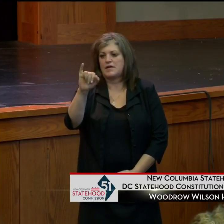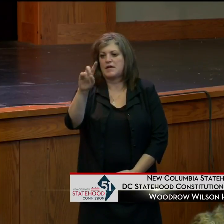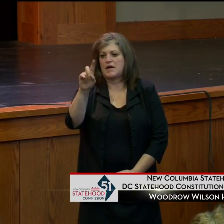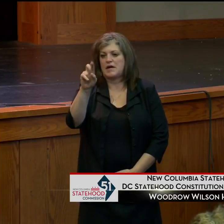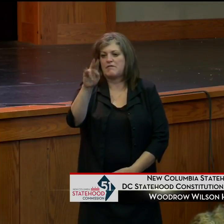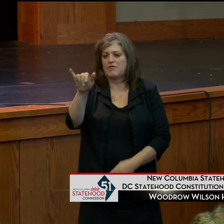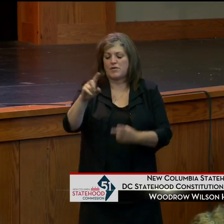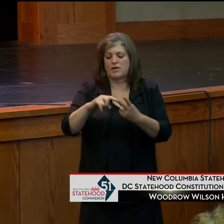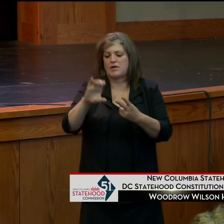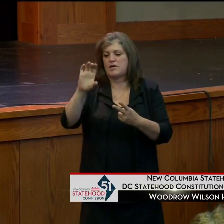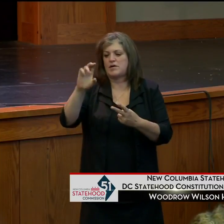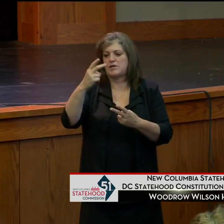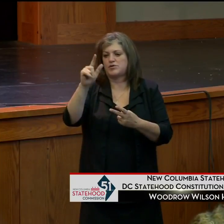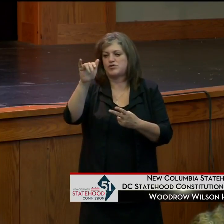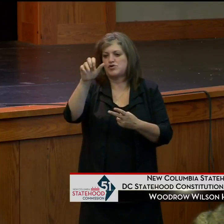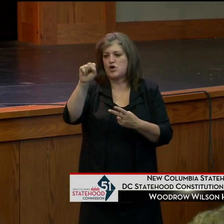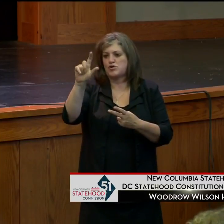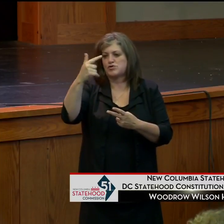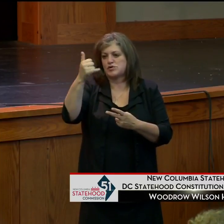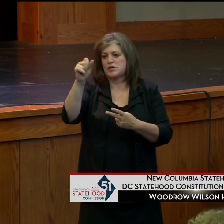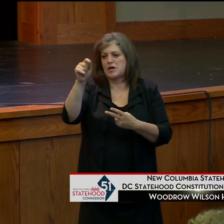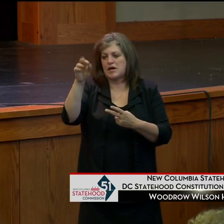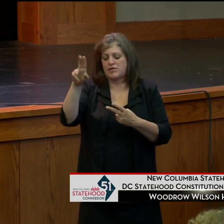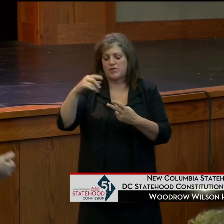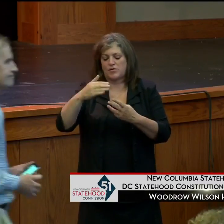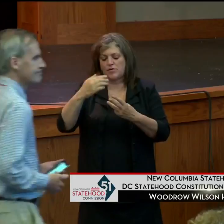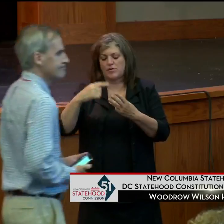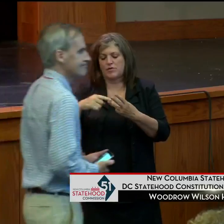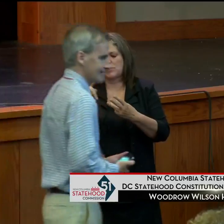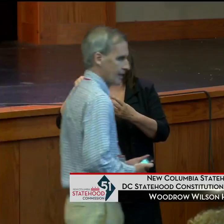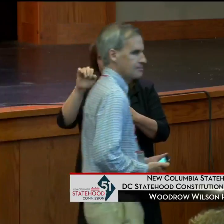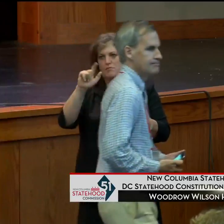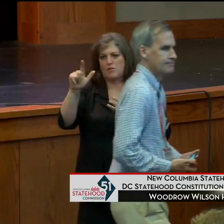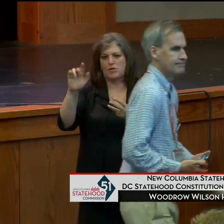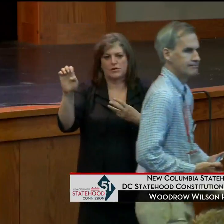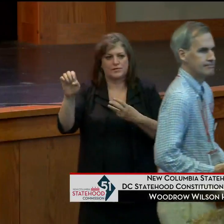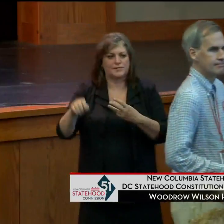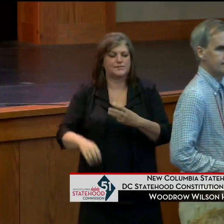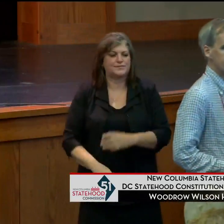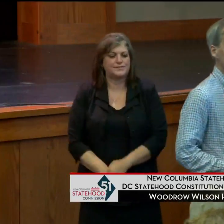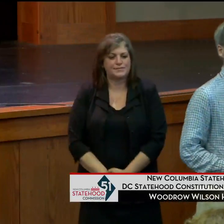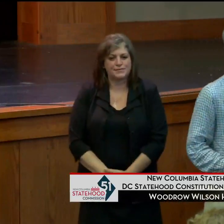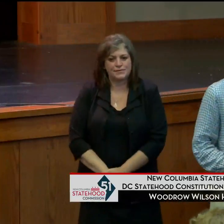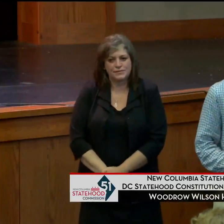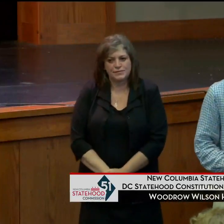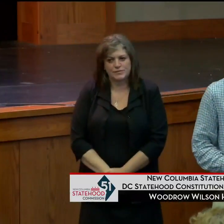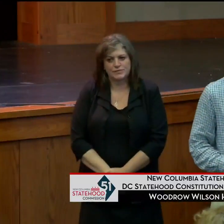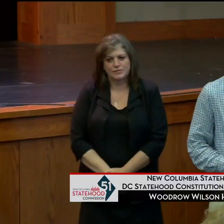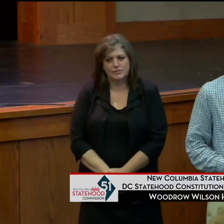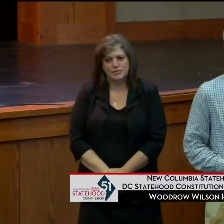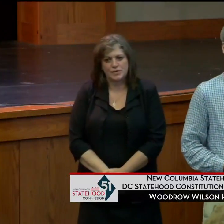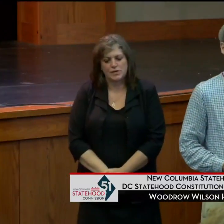CHARLES GAITHER AND PAULA EDWARDS.